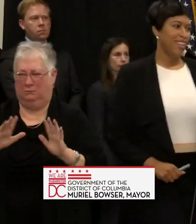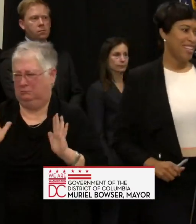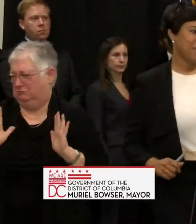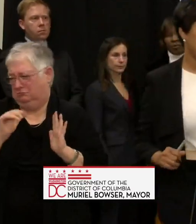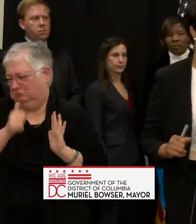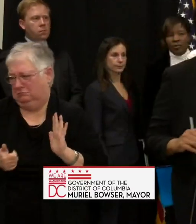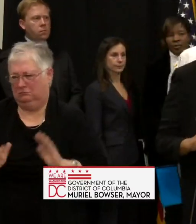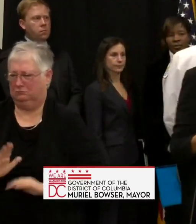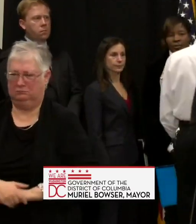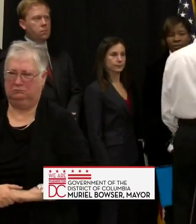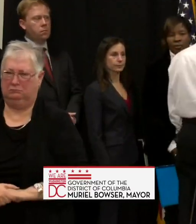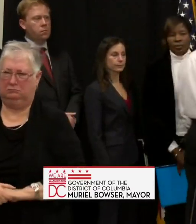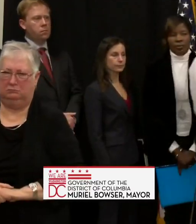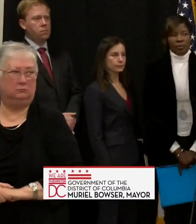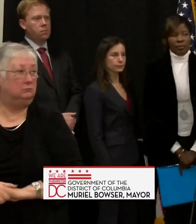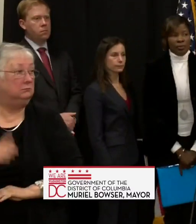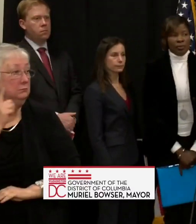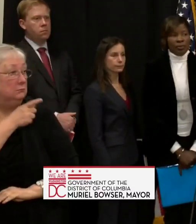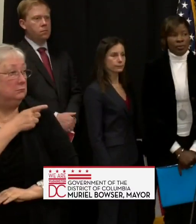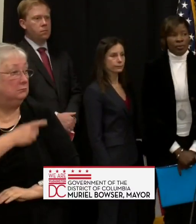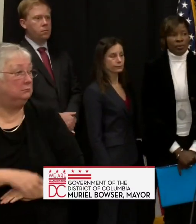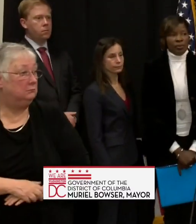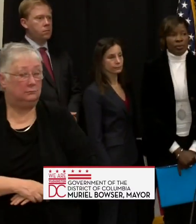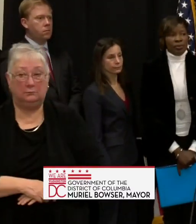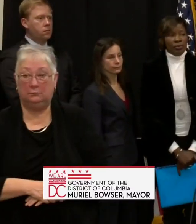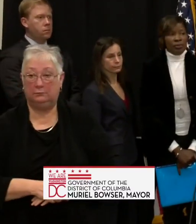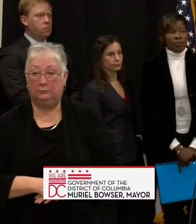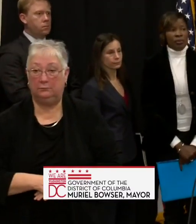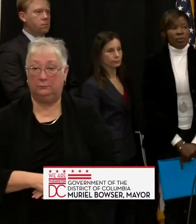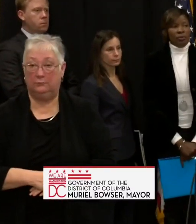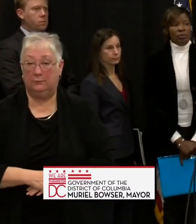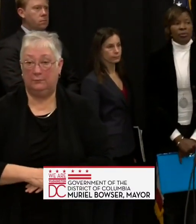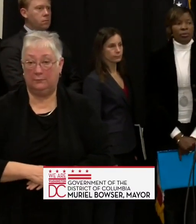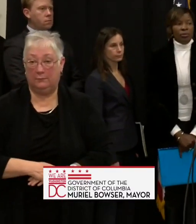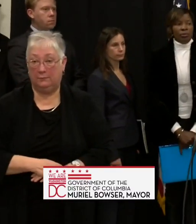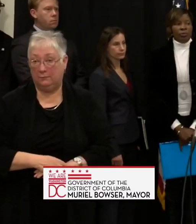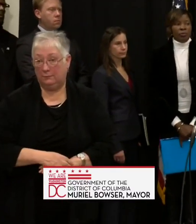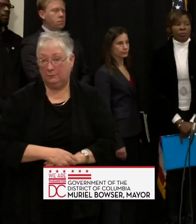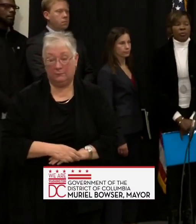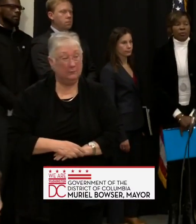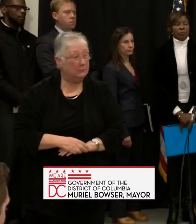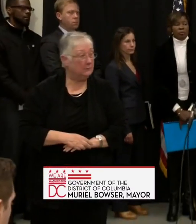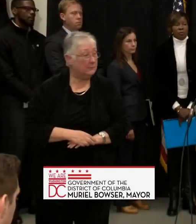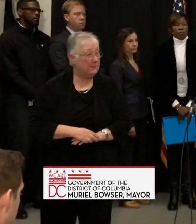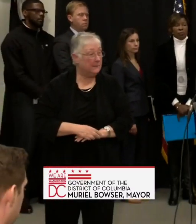MY QUESTION IS -- >> MAYOR: THERE IS A